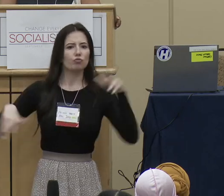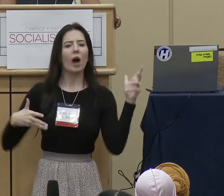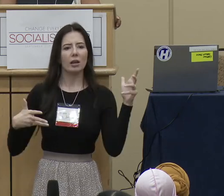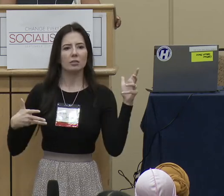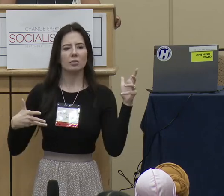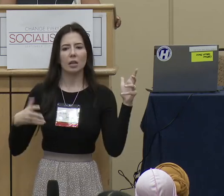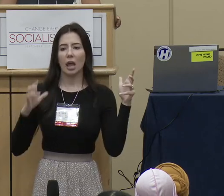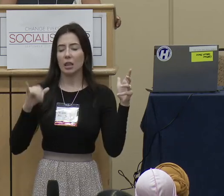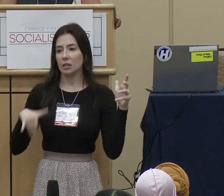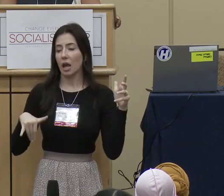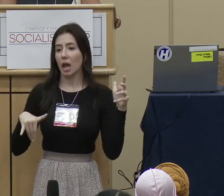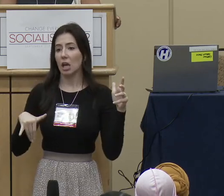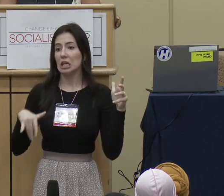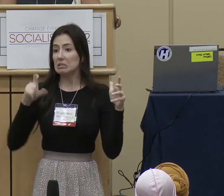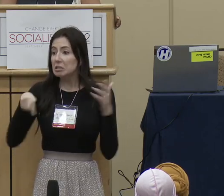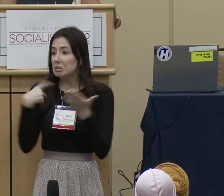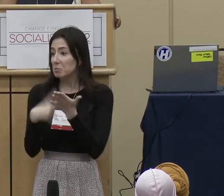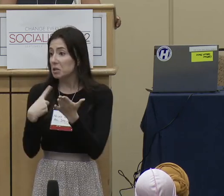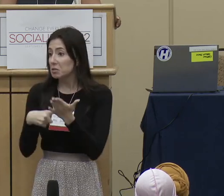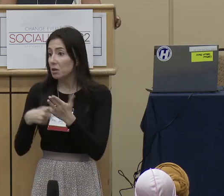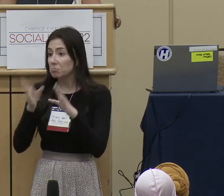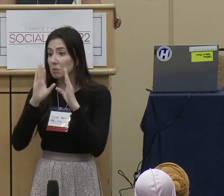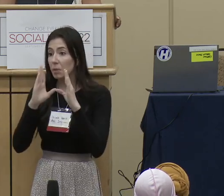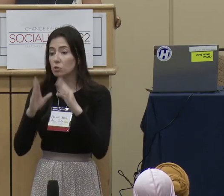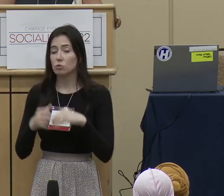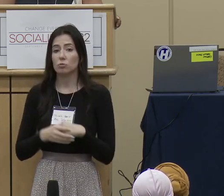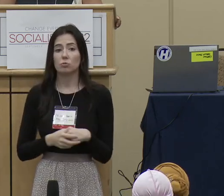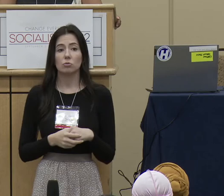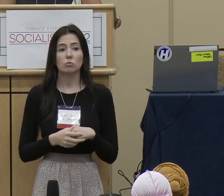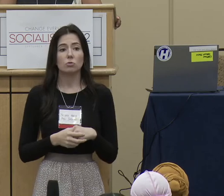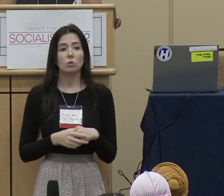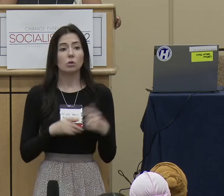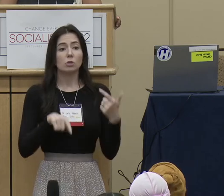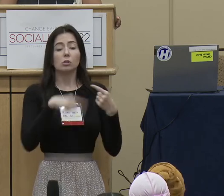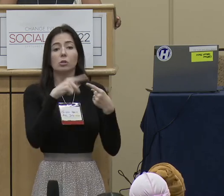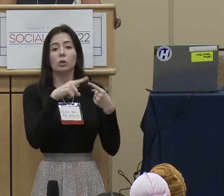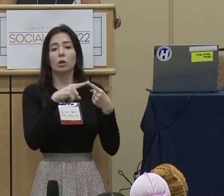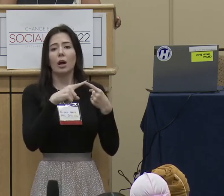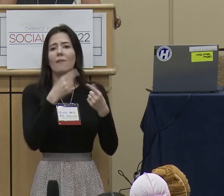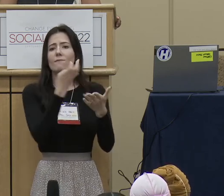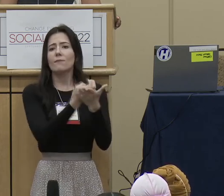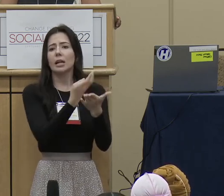think there are several aspects to this current con jung